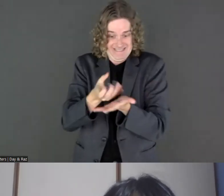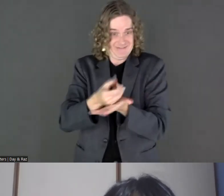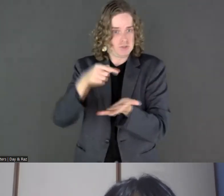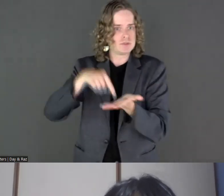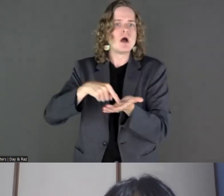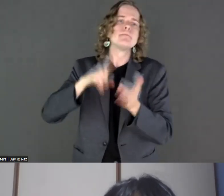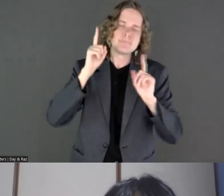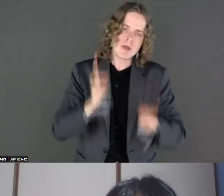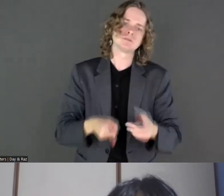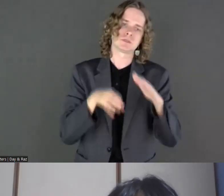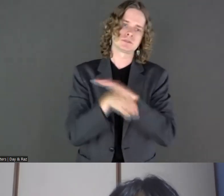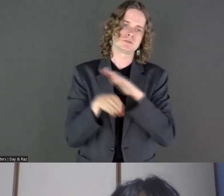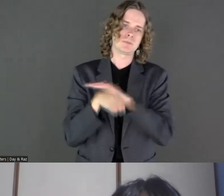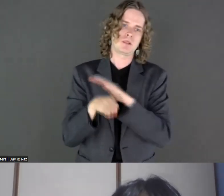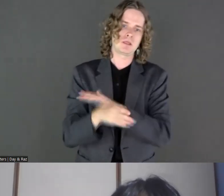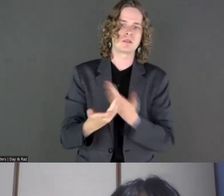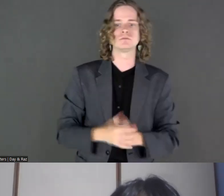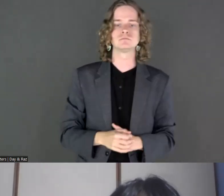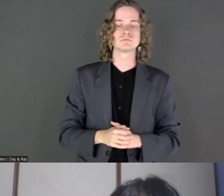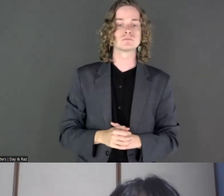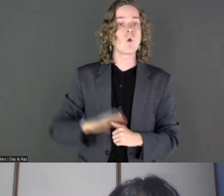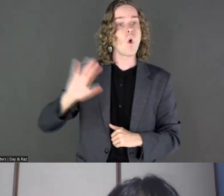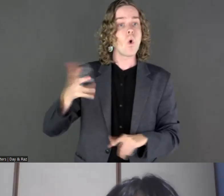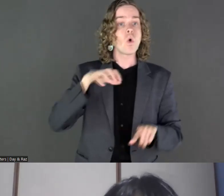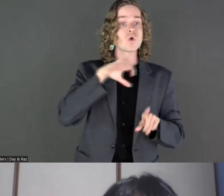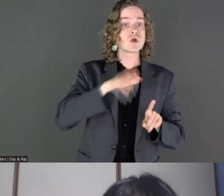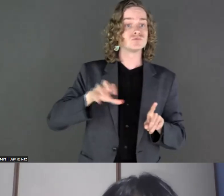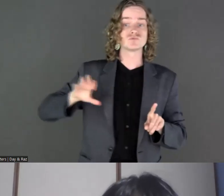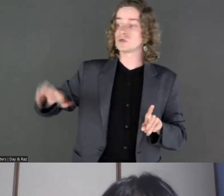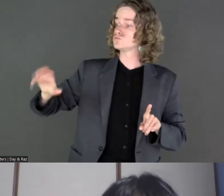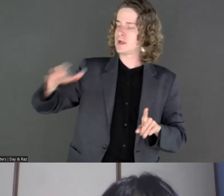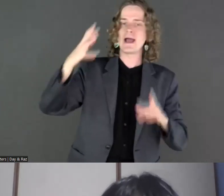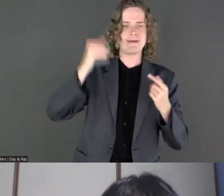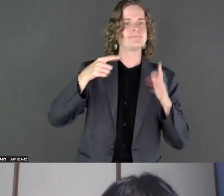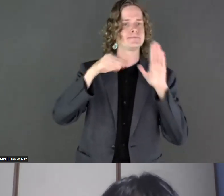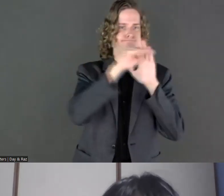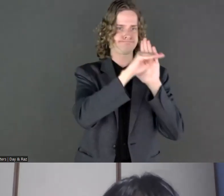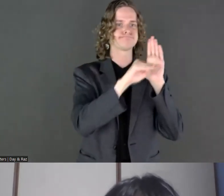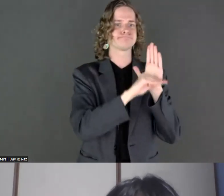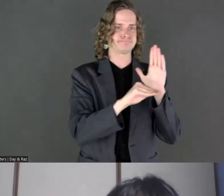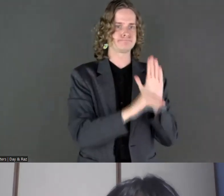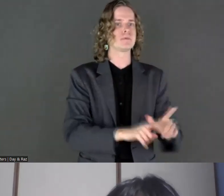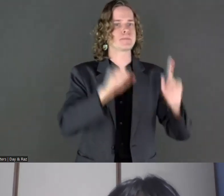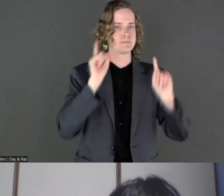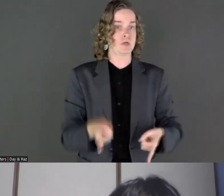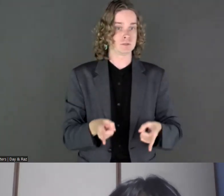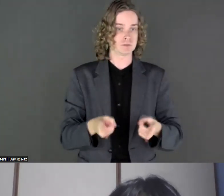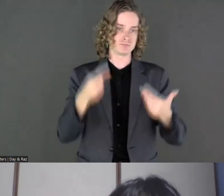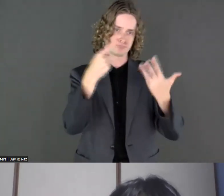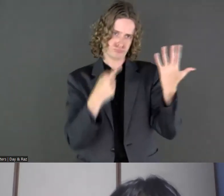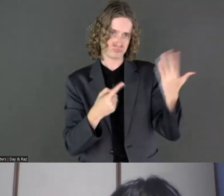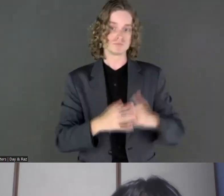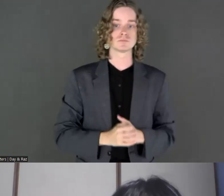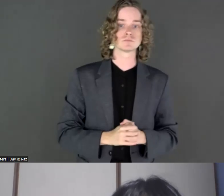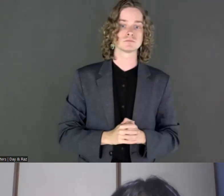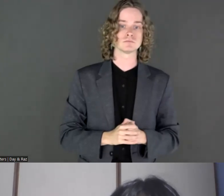specific requirements when in Ukraine. We have the first the second third group of people